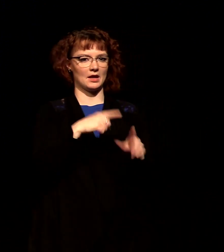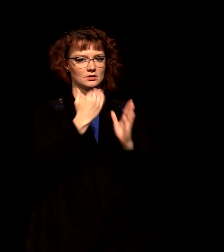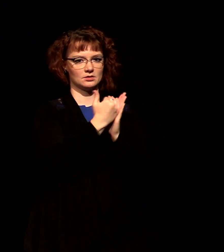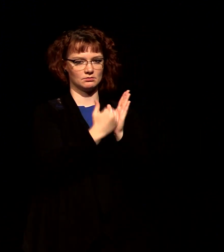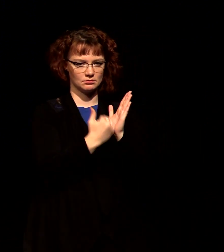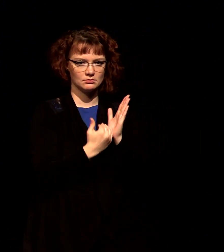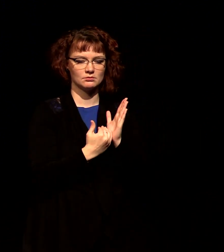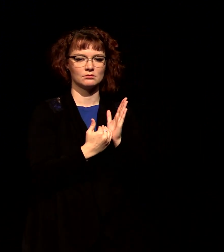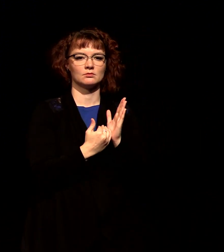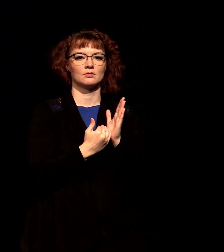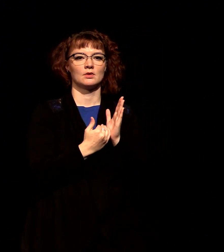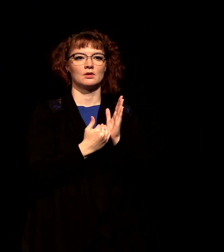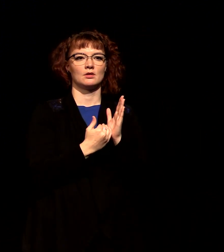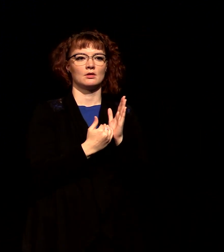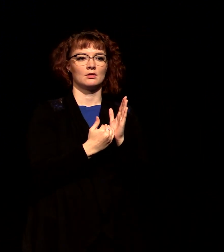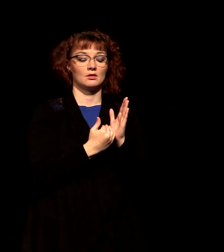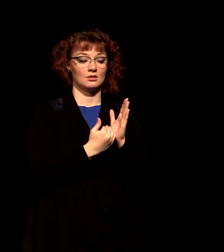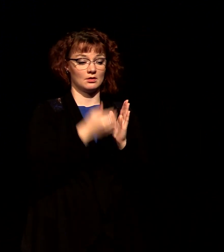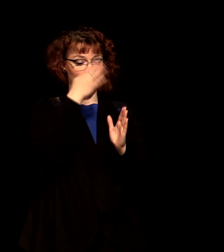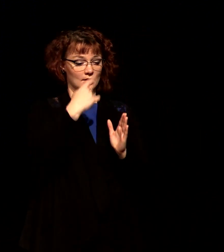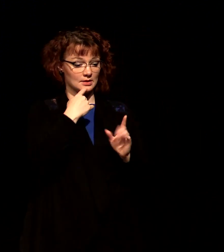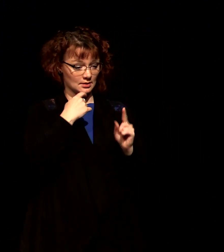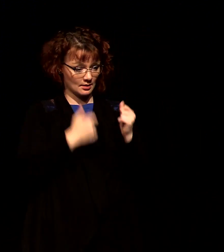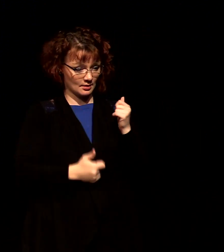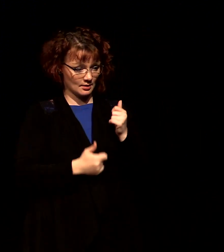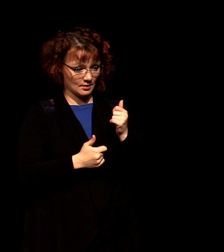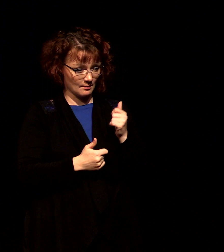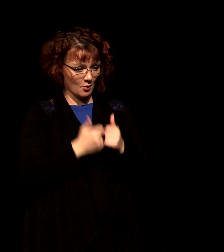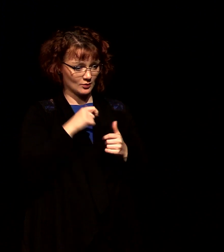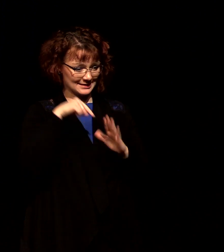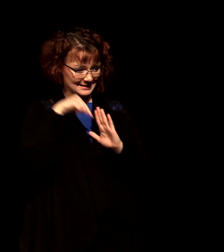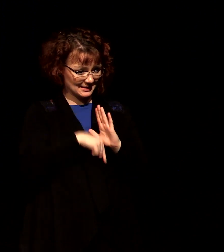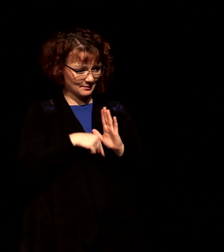that the deepest longing of my heart is to bless you. I want to